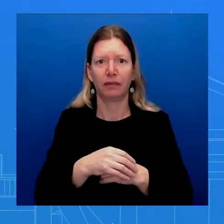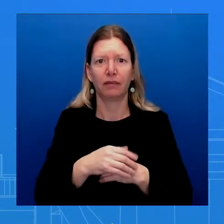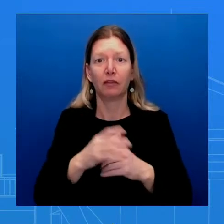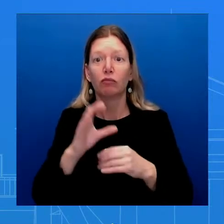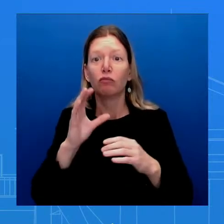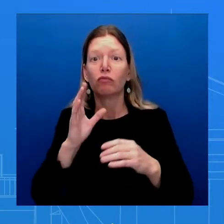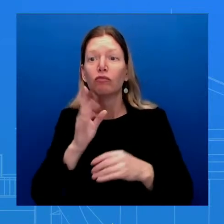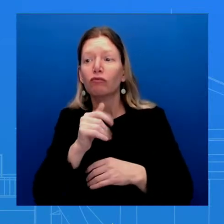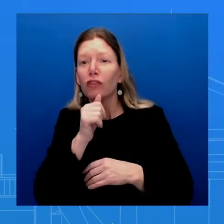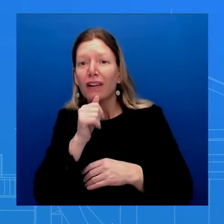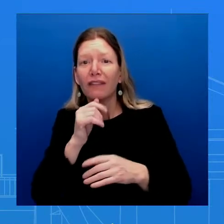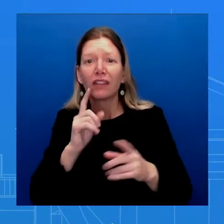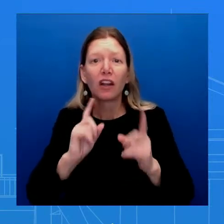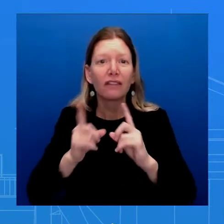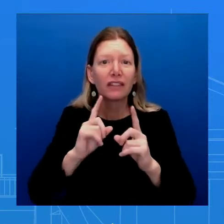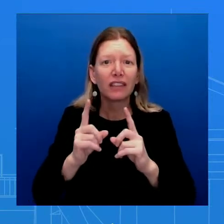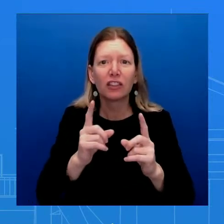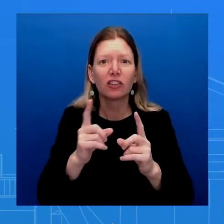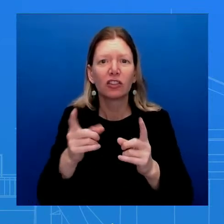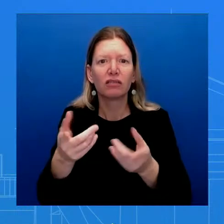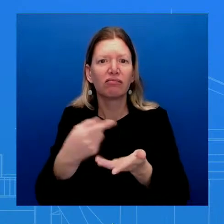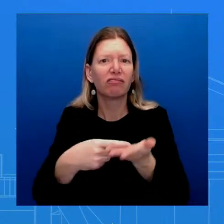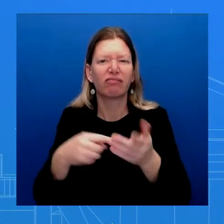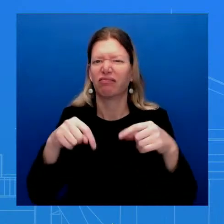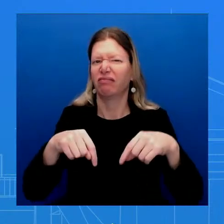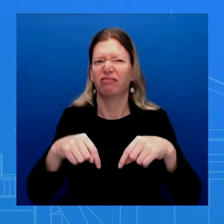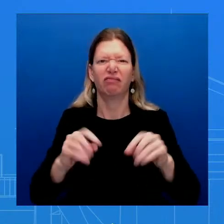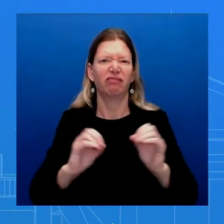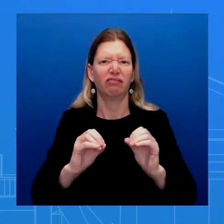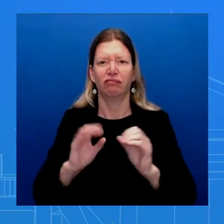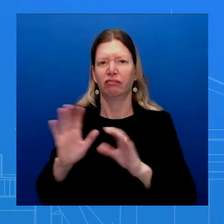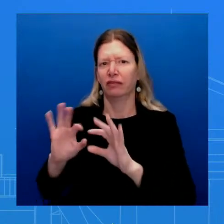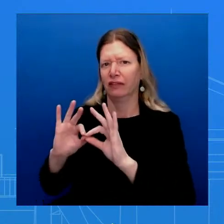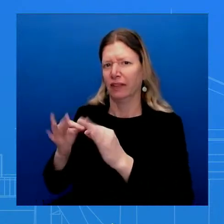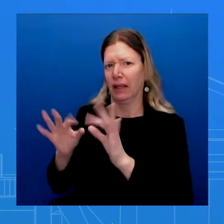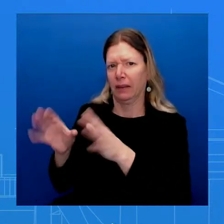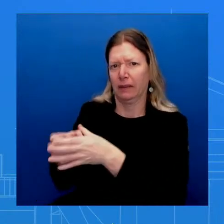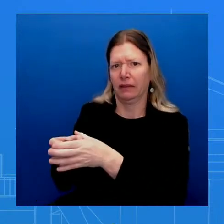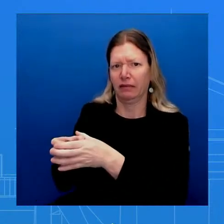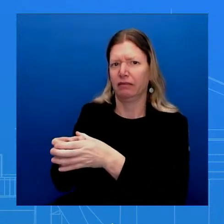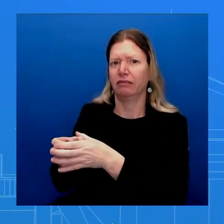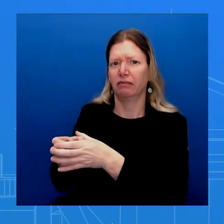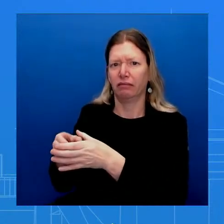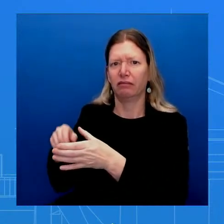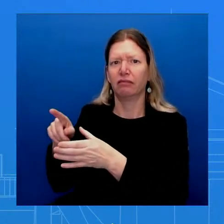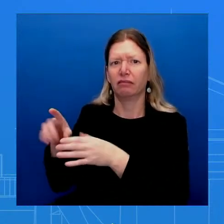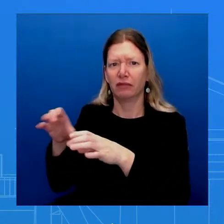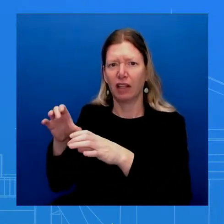have done interviews, and there's been some, you know, pretty emotional quotes from the family.